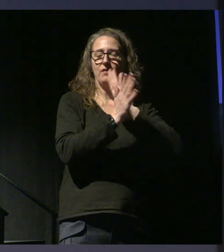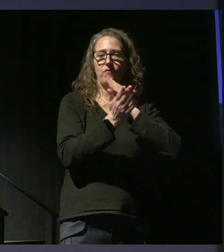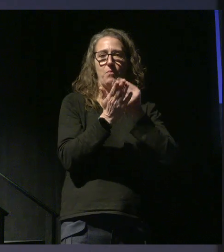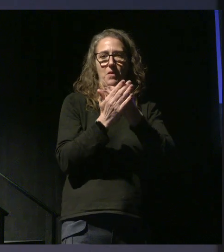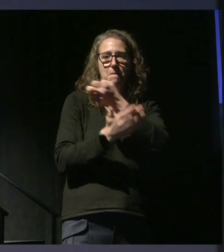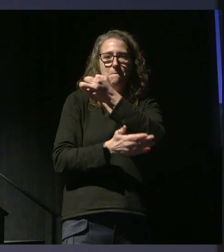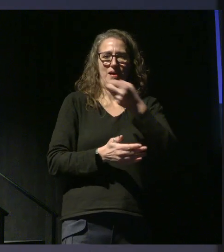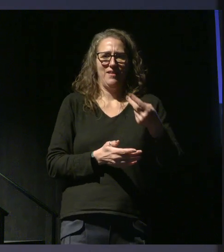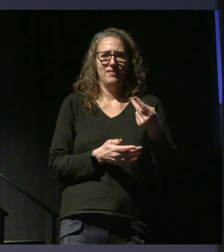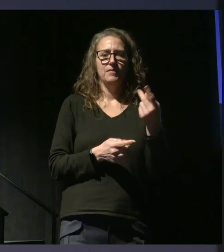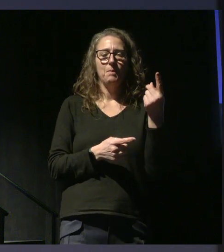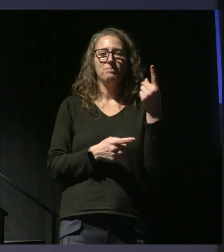recoup your book advance, a publisher assumes